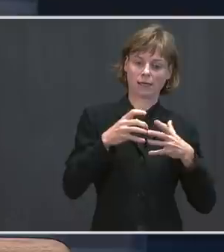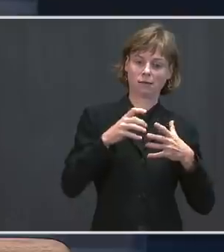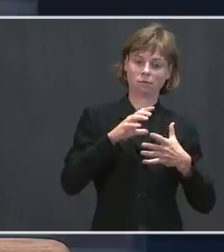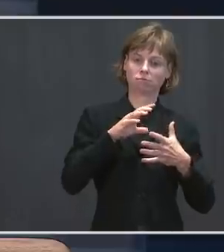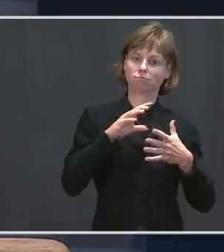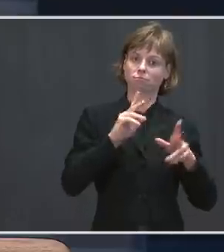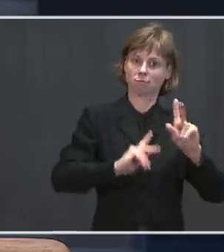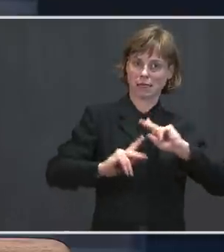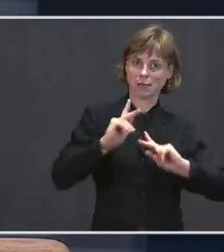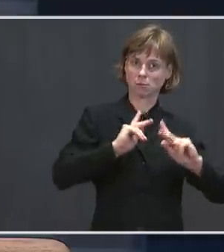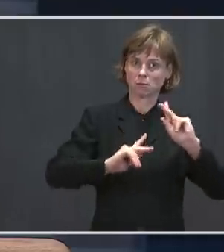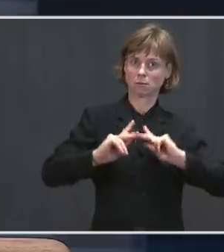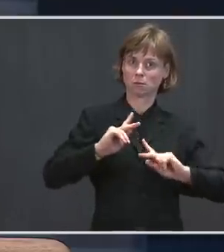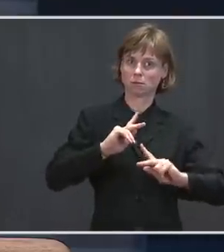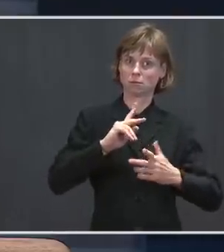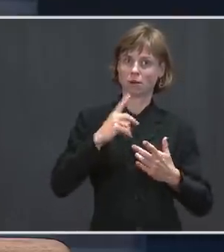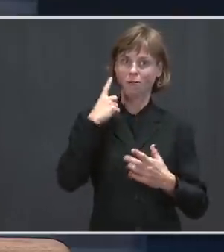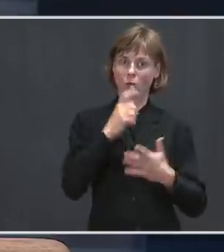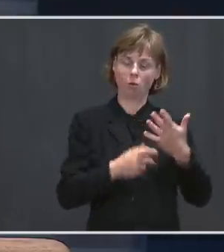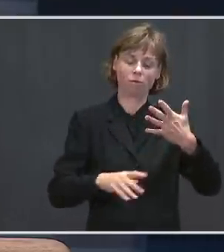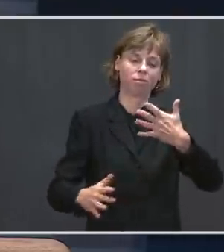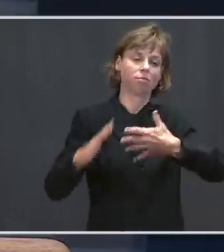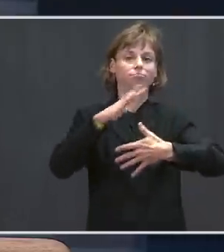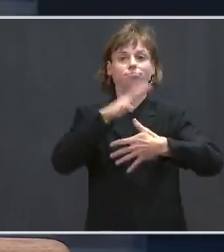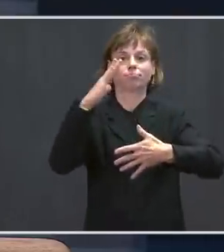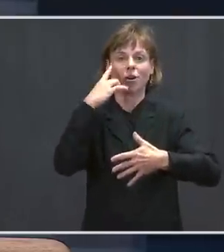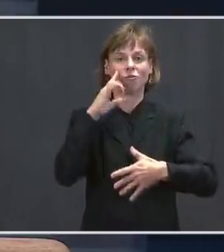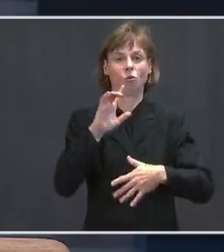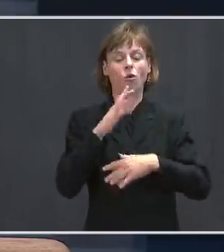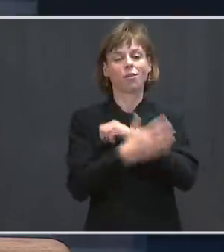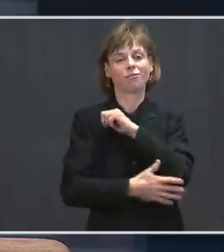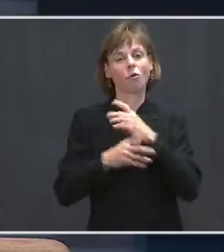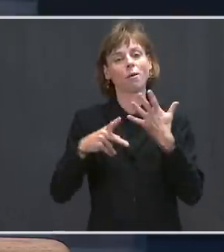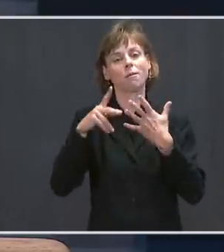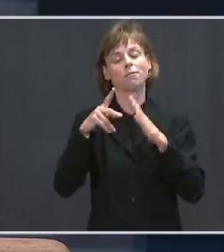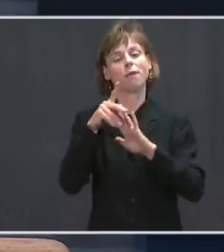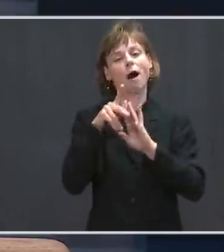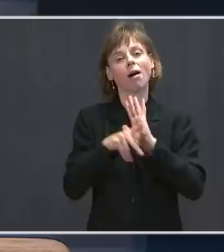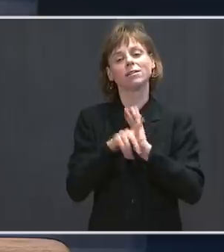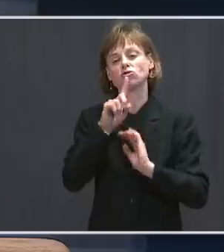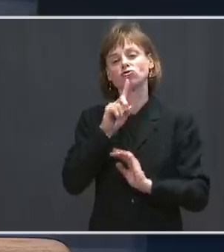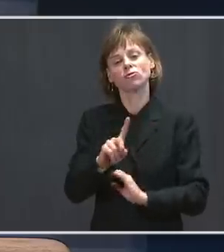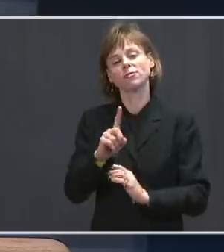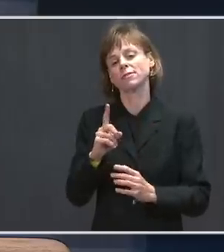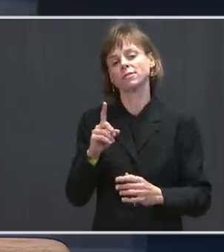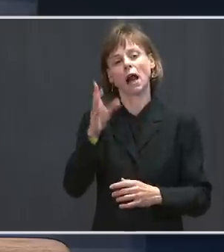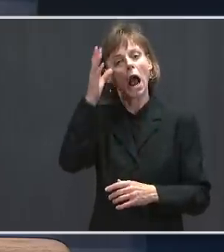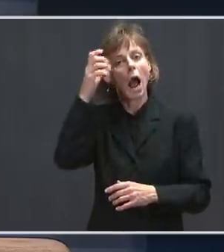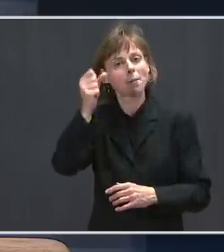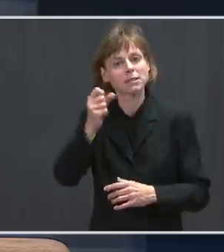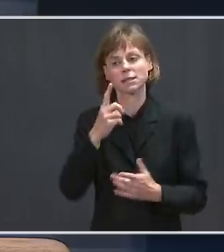it's just good common sense and good, decent values as well. So these are some of the things